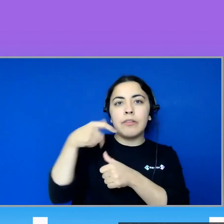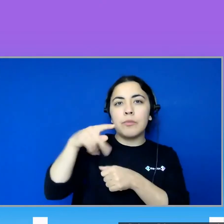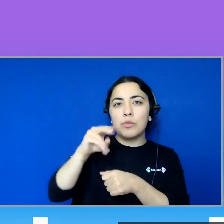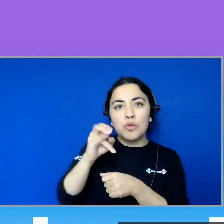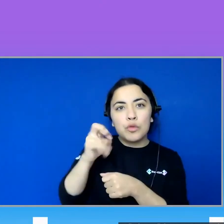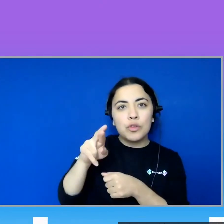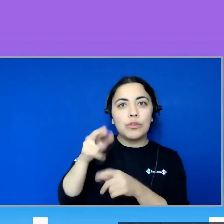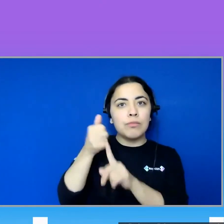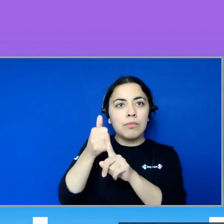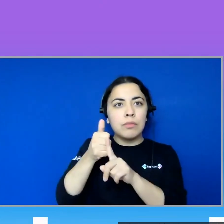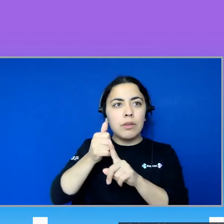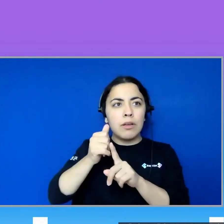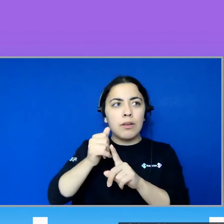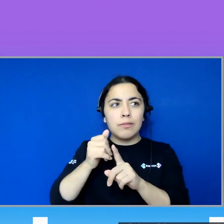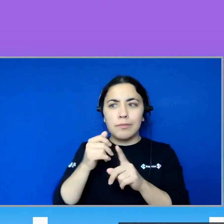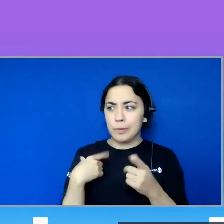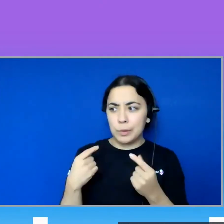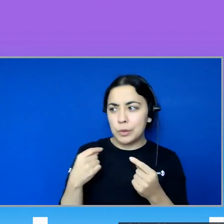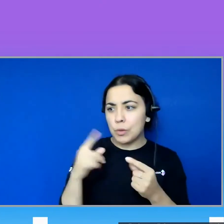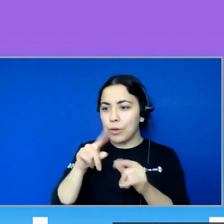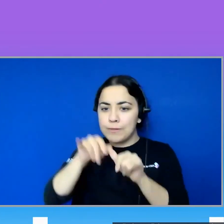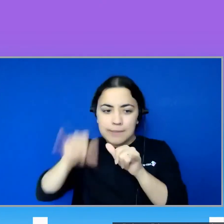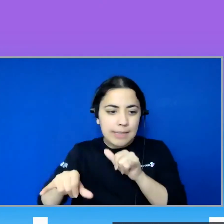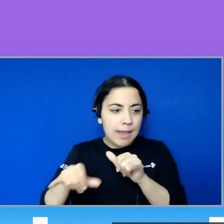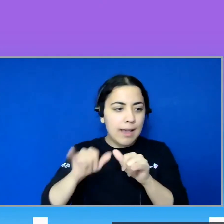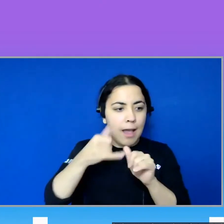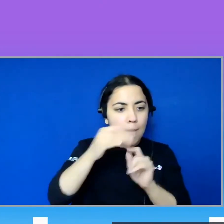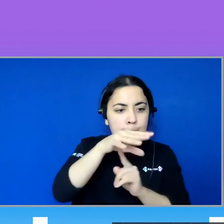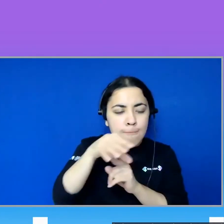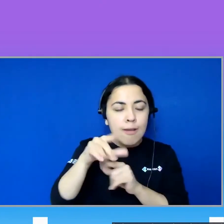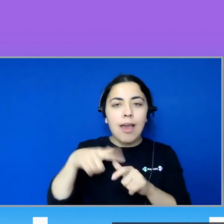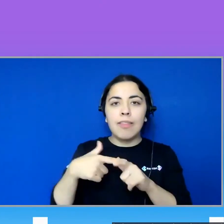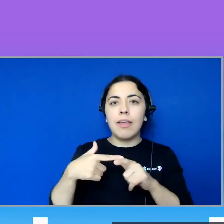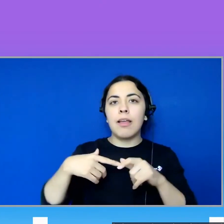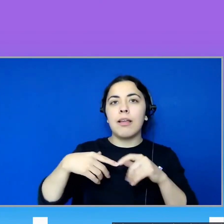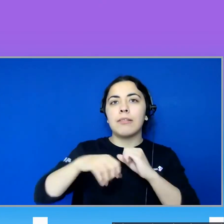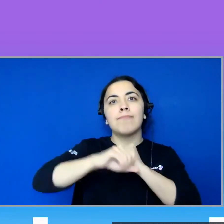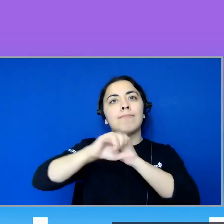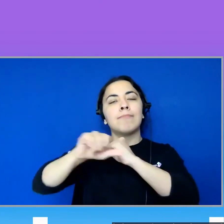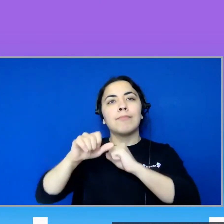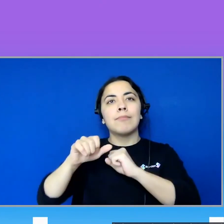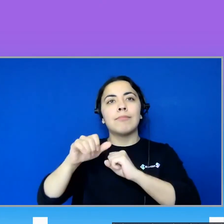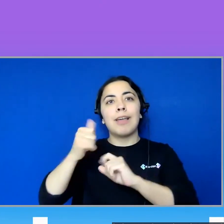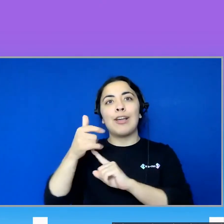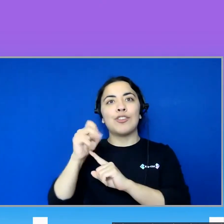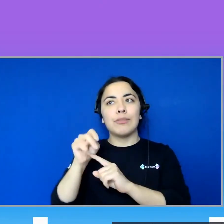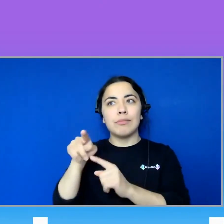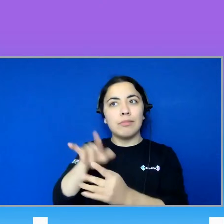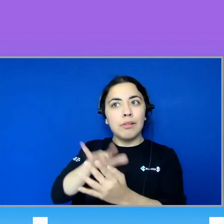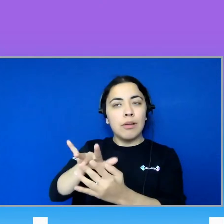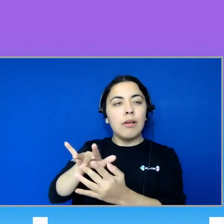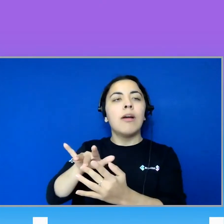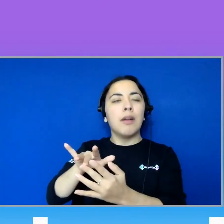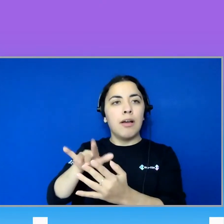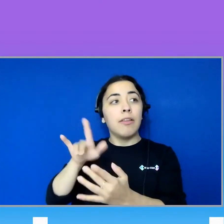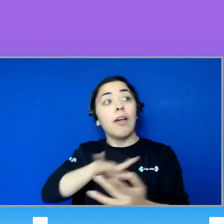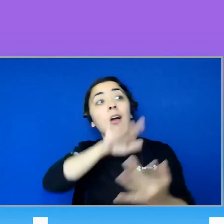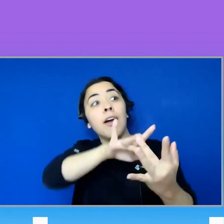a home for us. Howard Gertler and then our sales agent that we